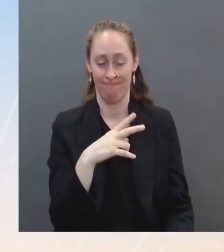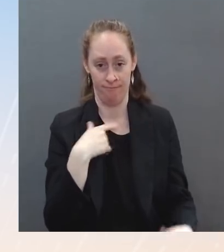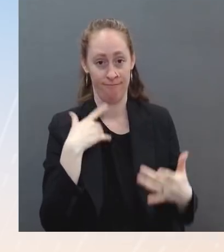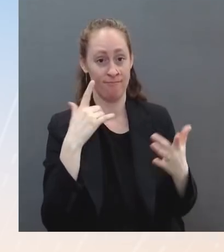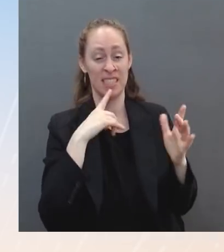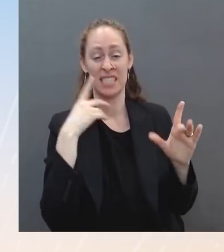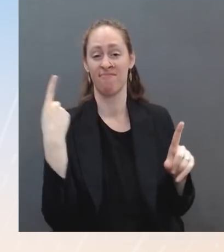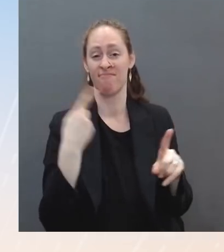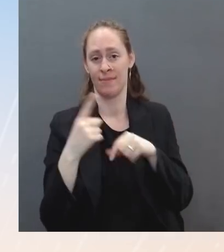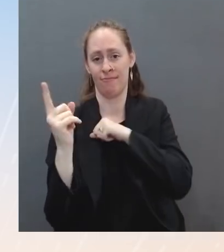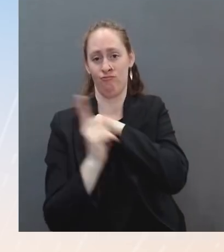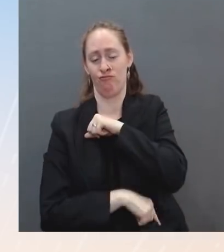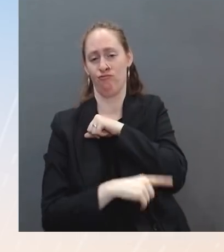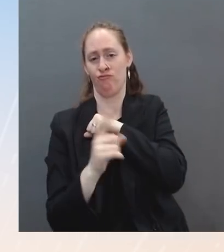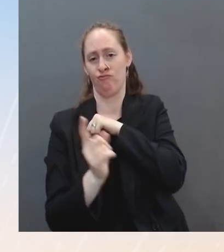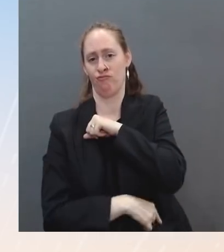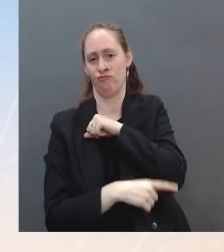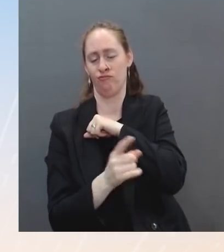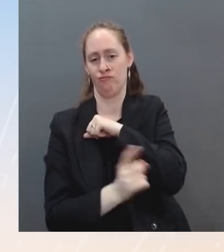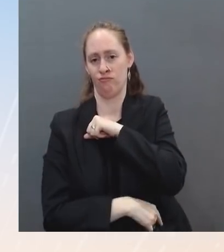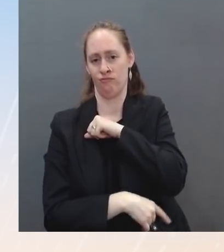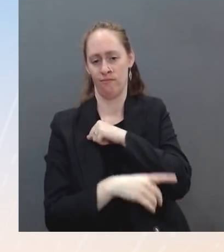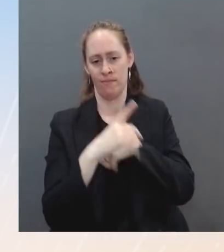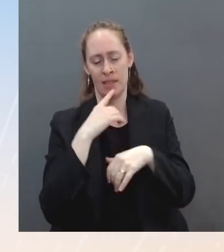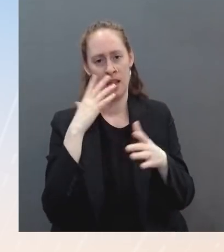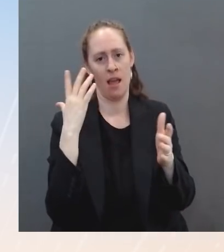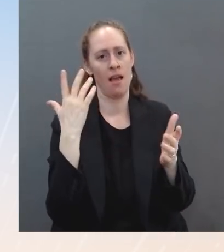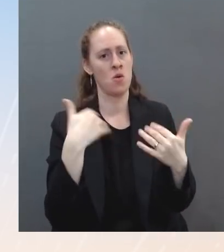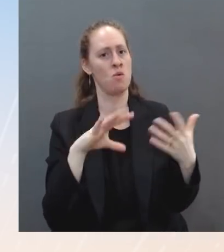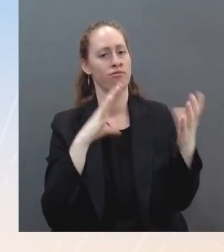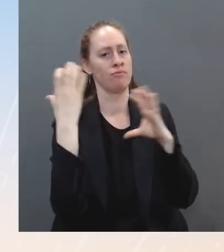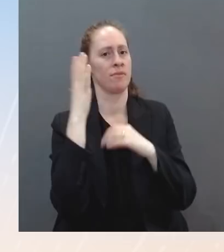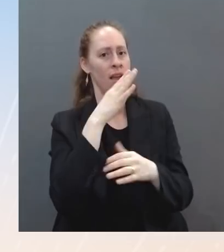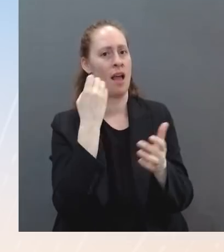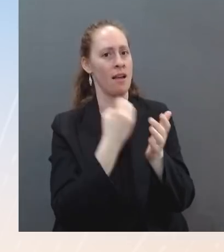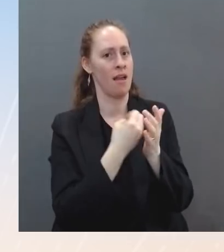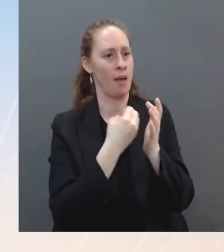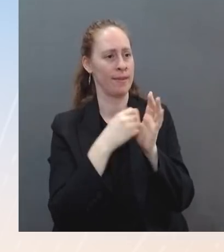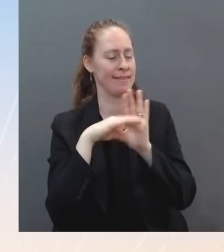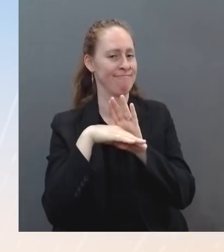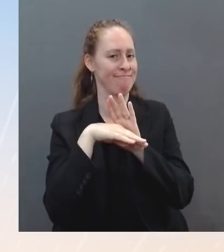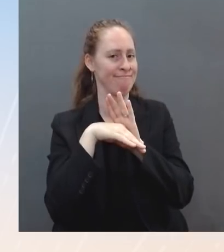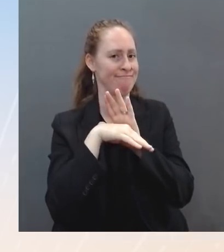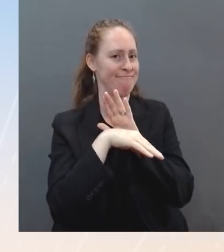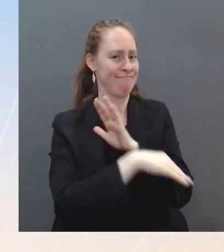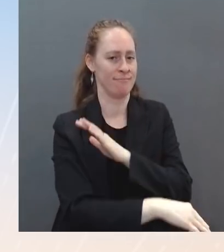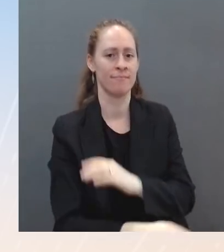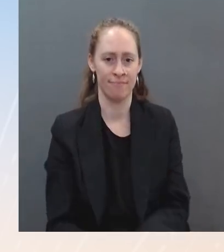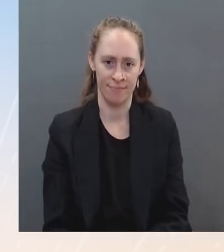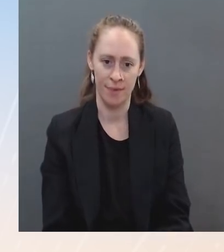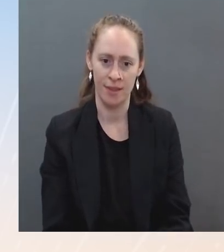So, I don't have anything to add to what the President said, except to say we have seen incontrovertible evidence